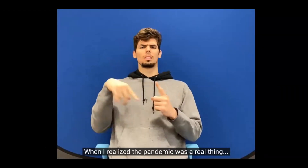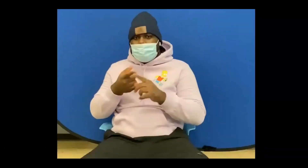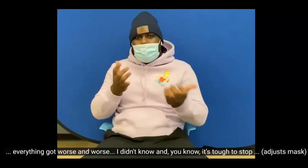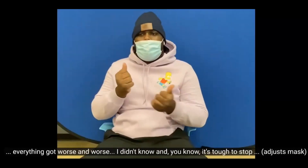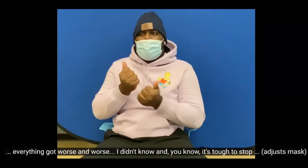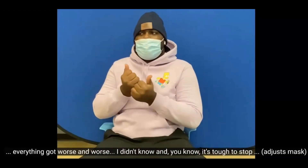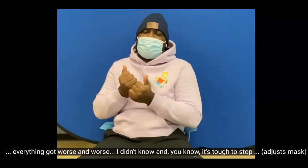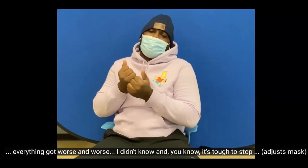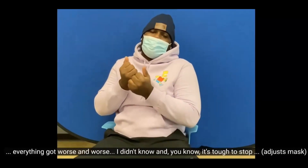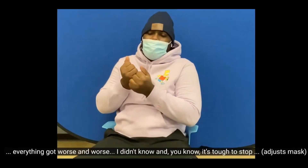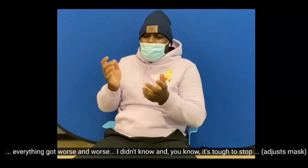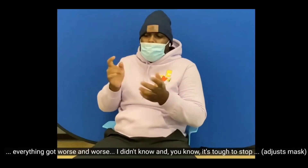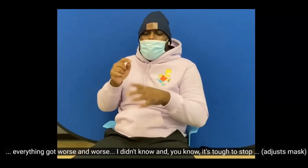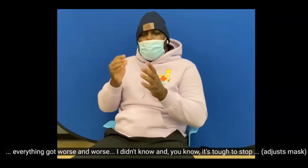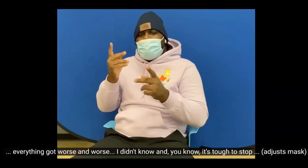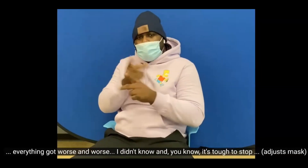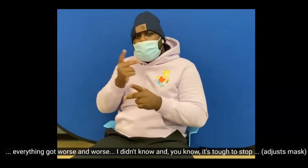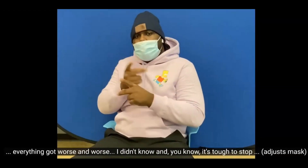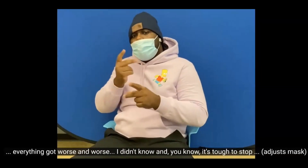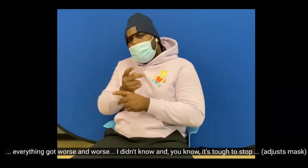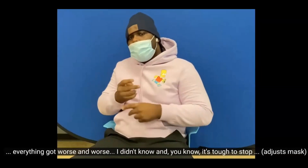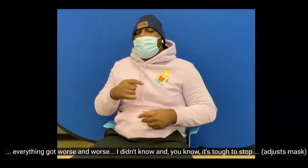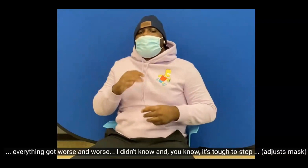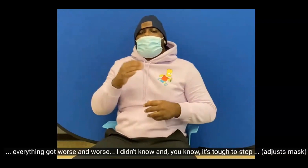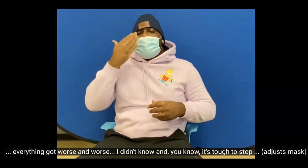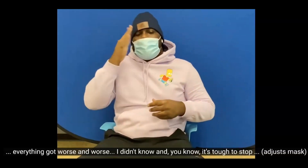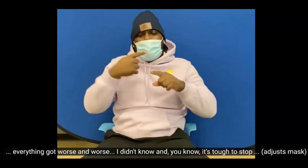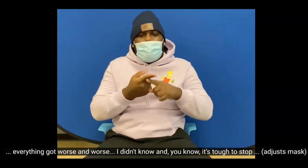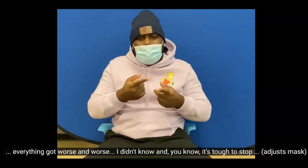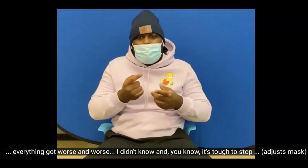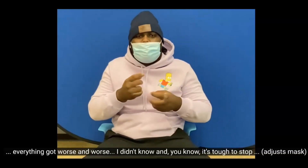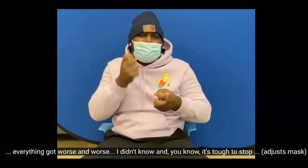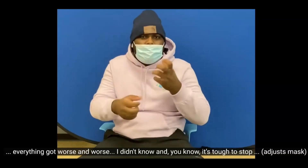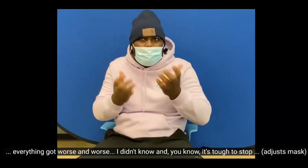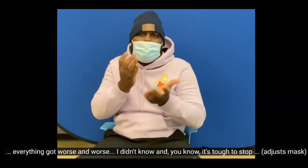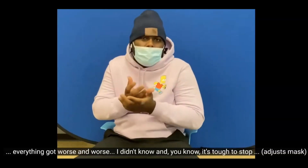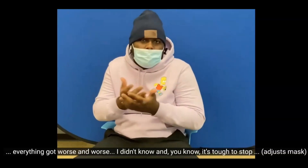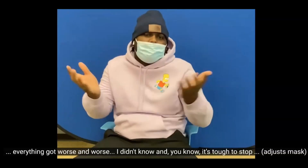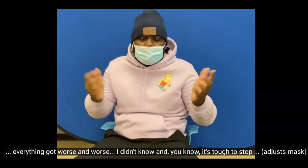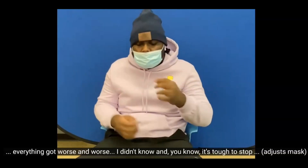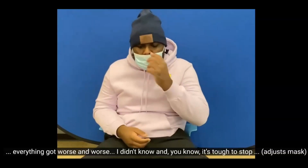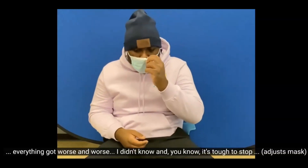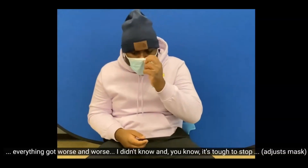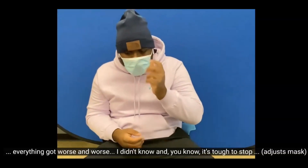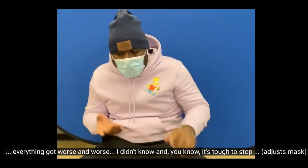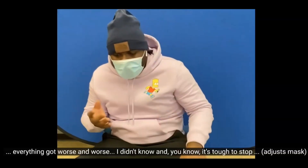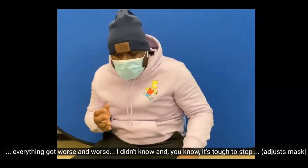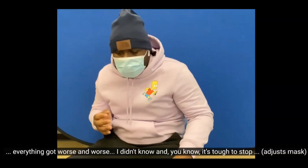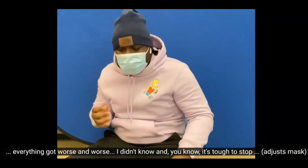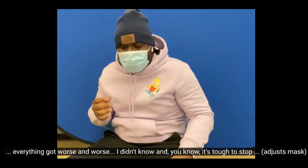... everything got worse and worse... I didn't know and, you know, it's tough to stop ... (adjusts mask)